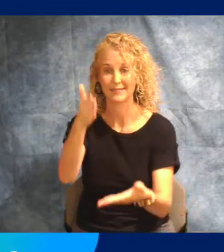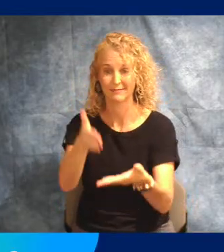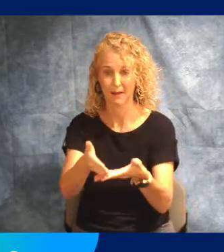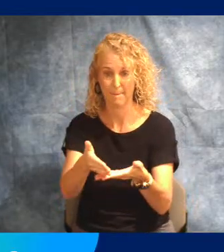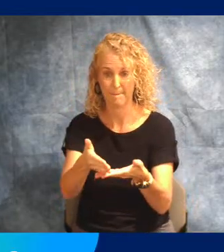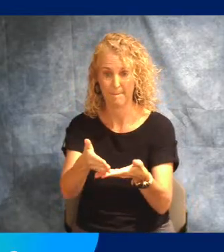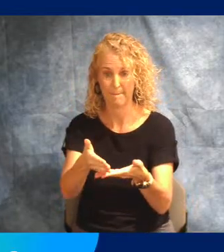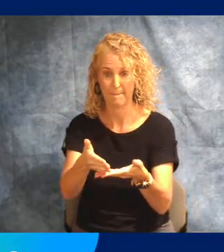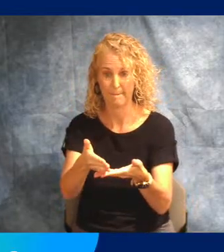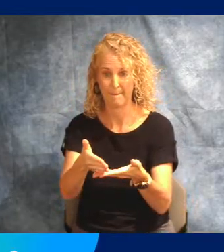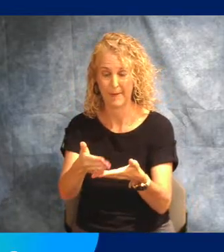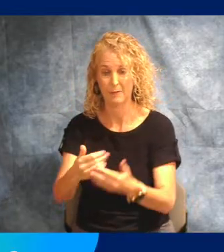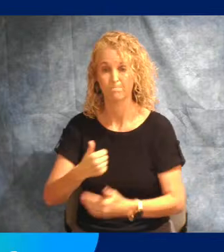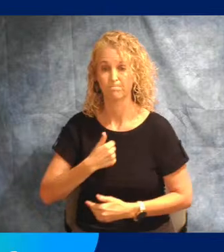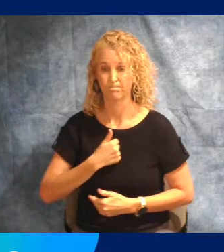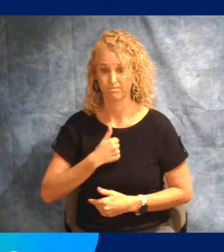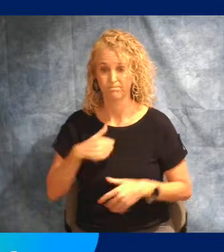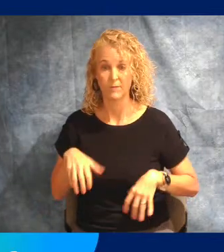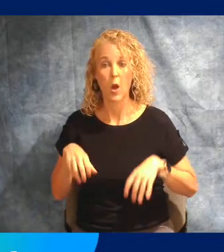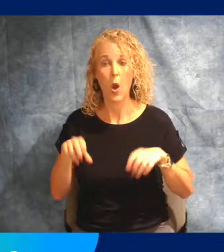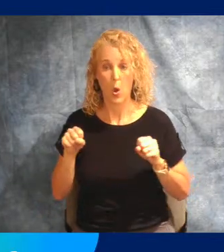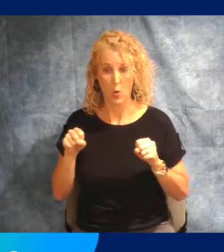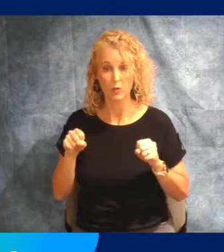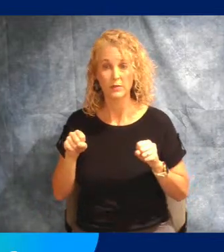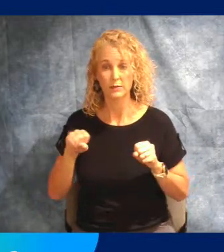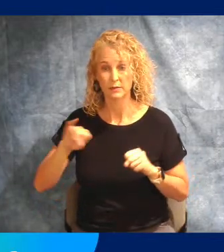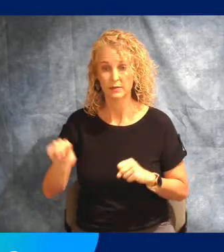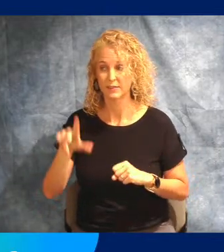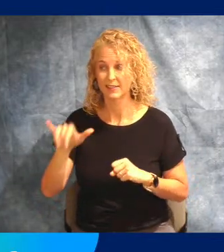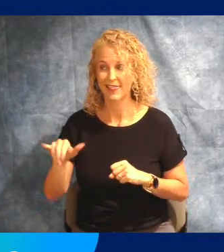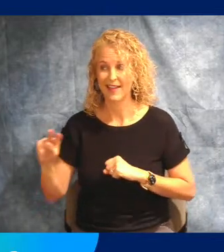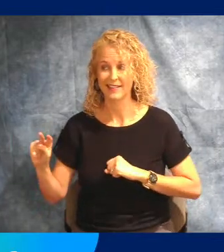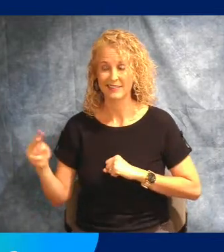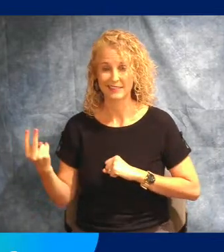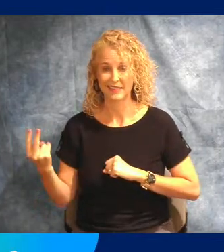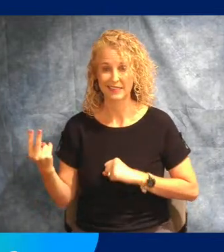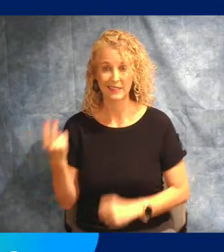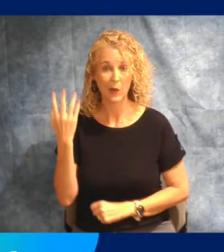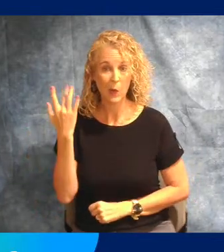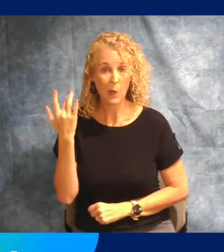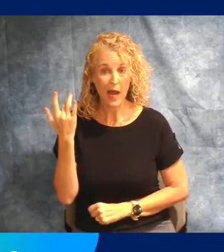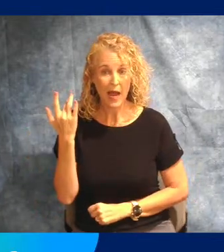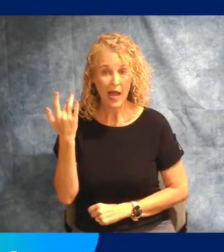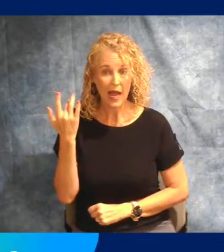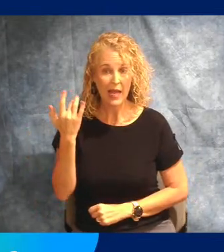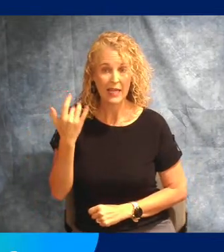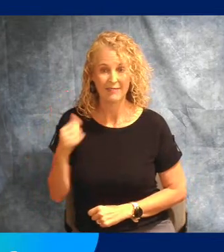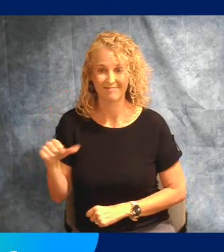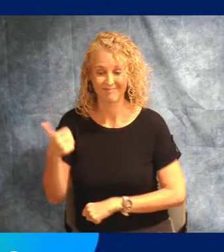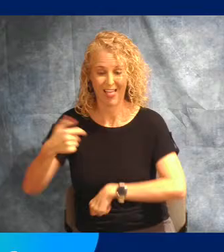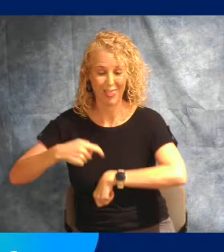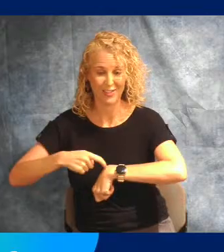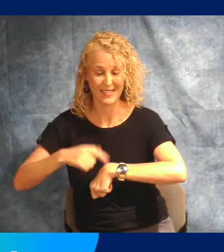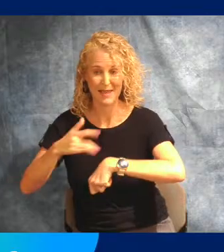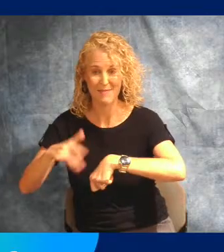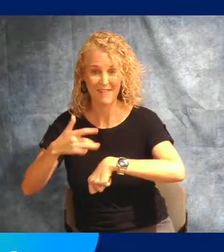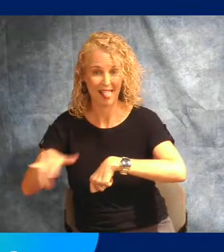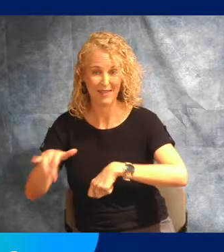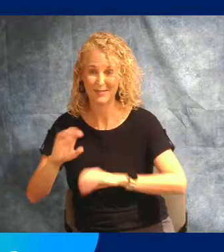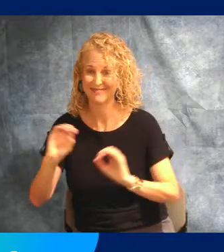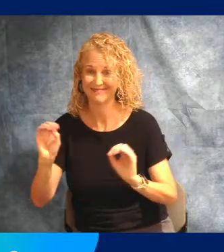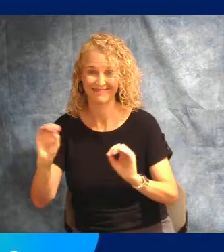by ourselves in this room on July 2nd only because there isn't another time that the Commission meets